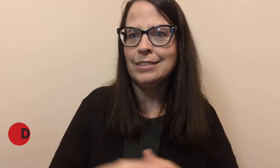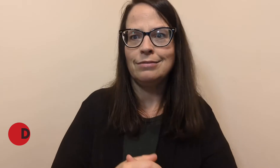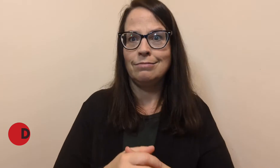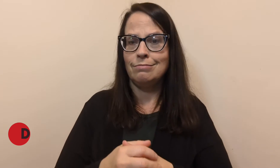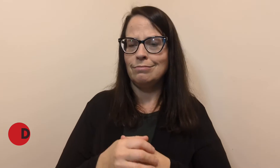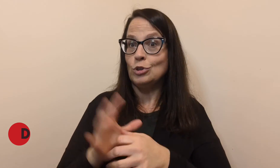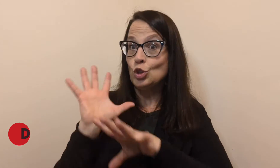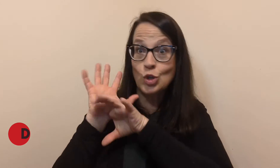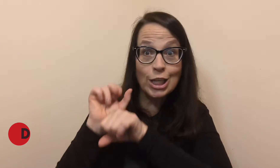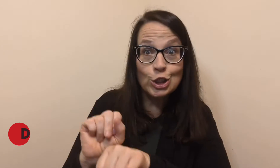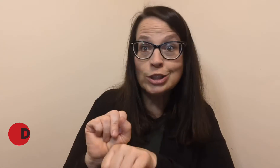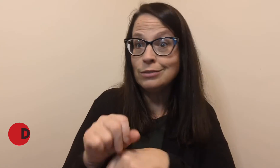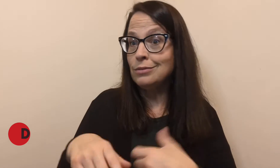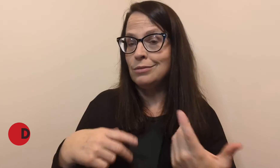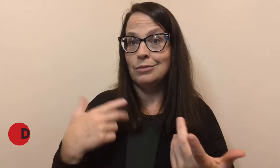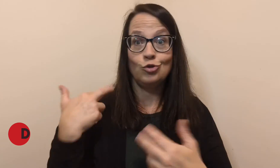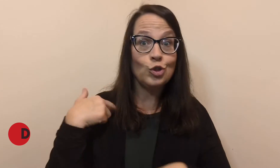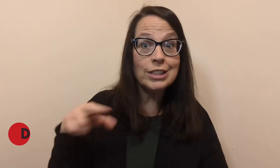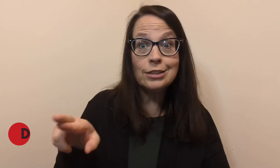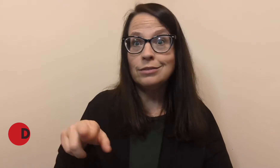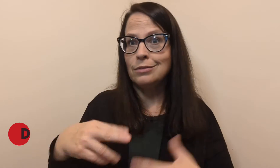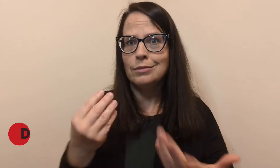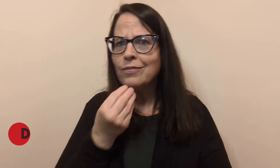Traditions, religion or food?